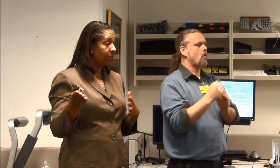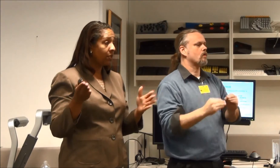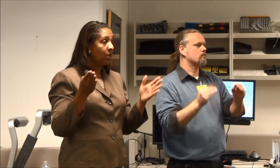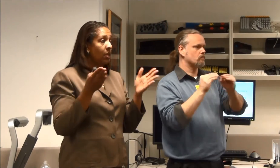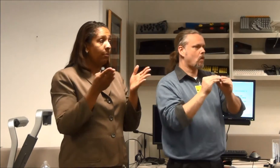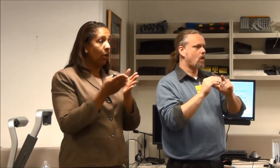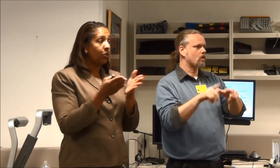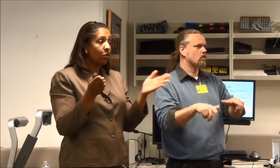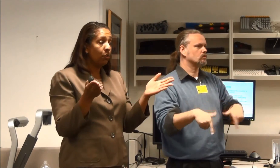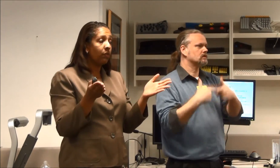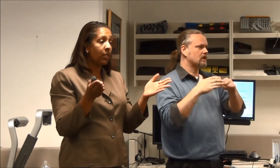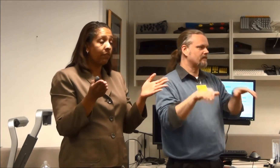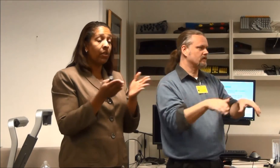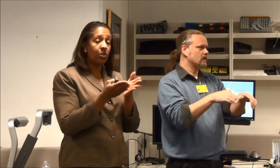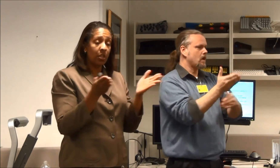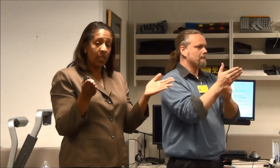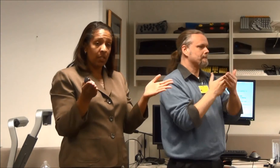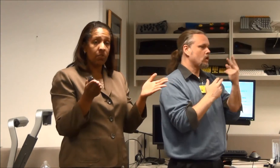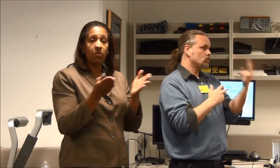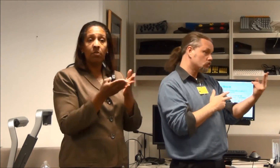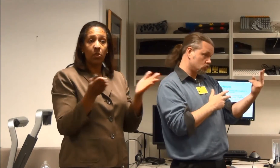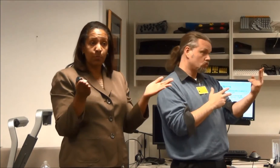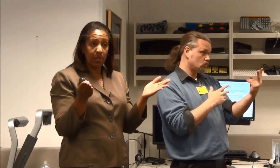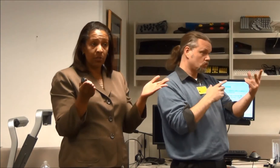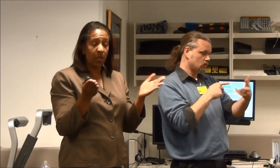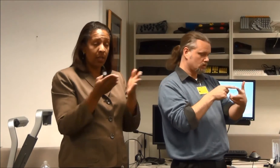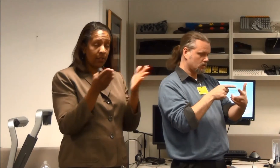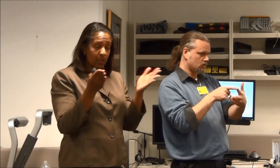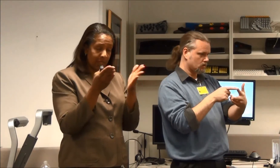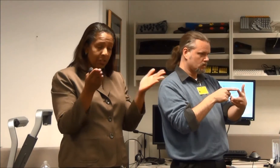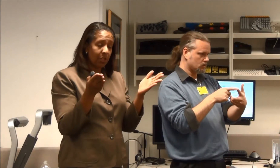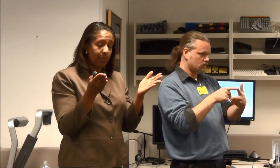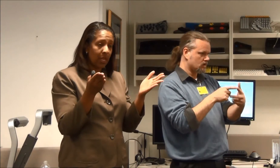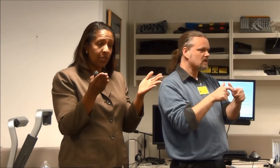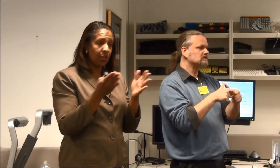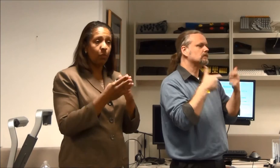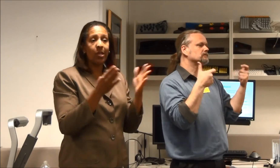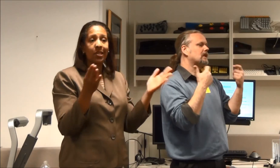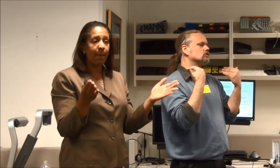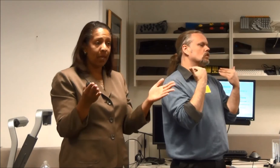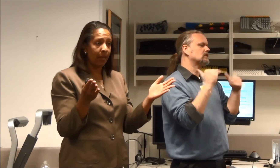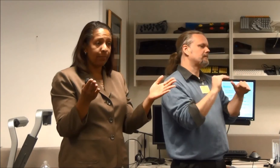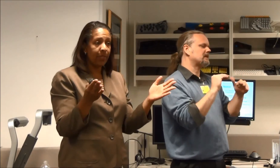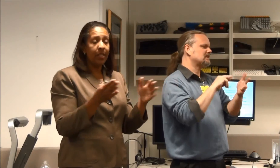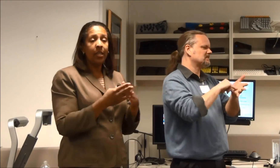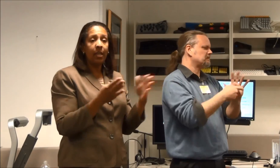Part two of the definition is substantial limitation. What does that mean?